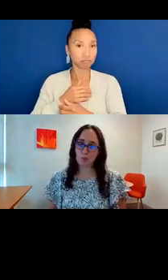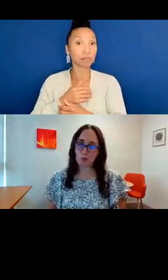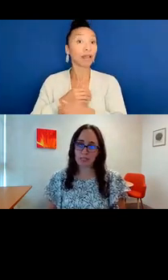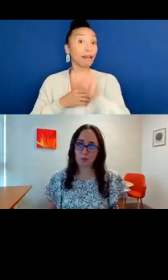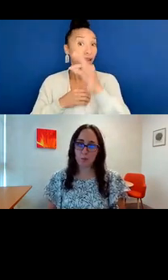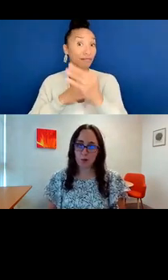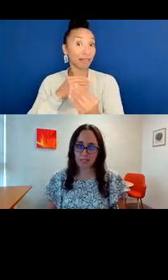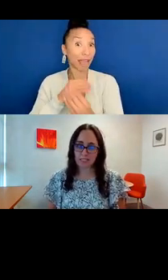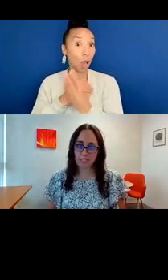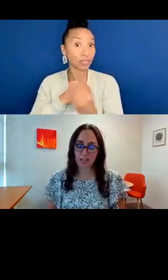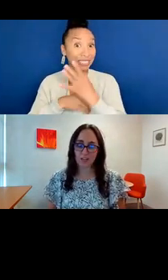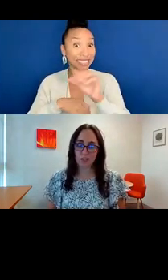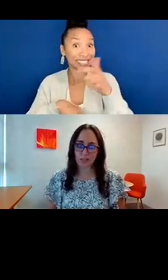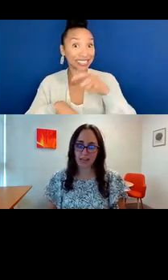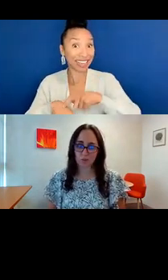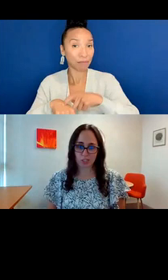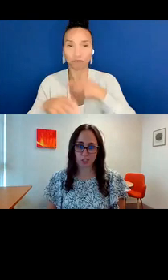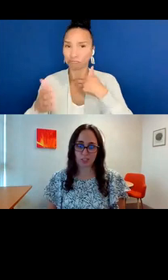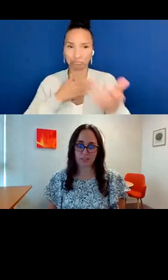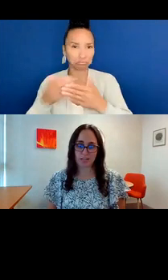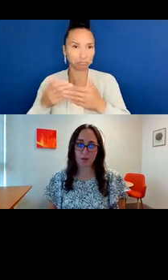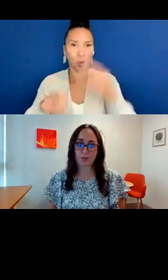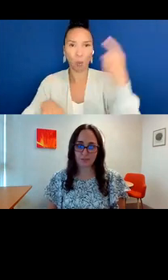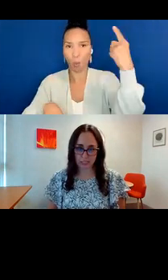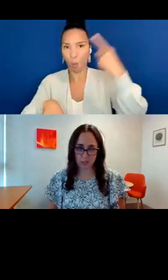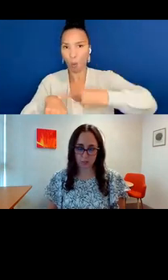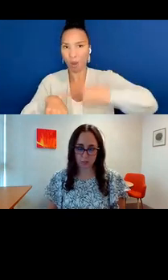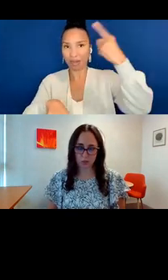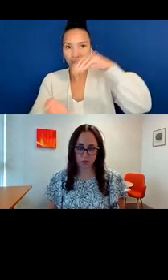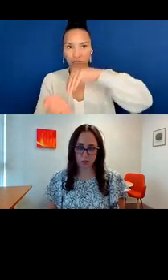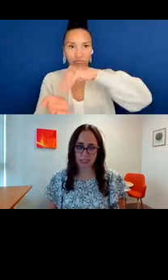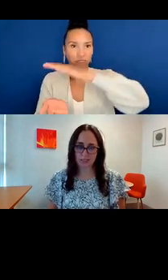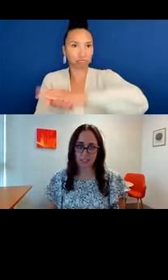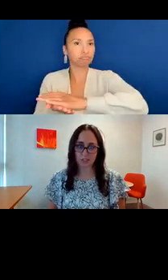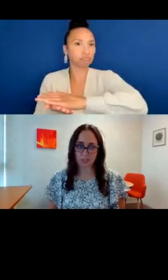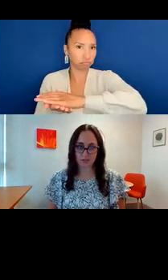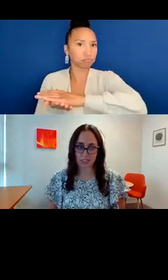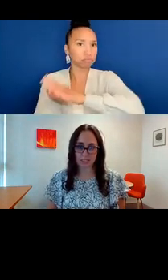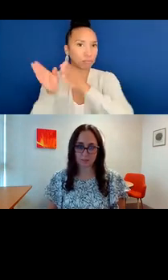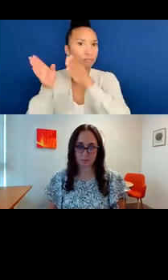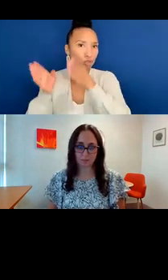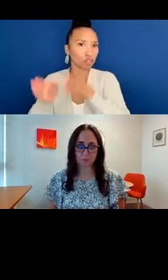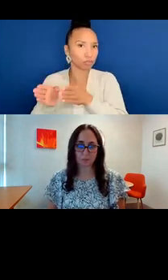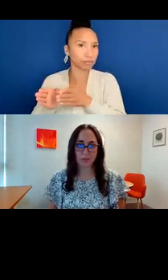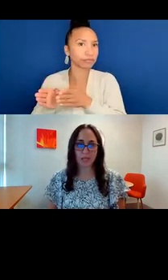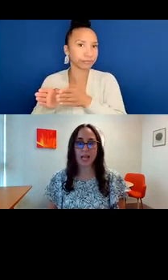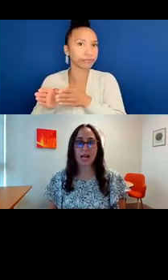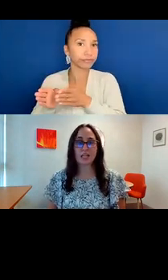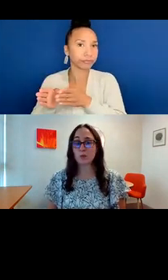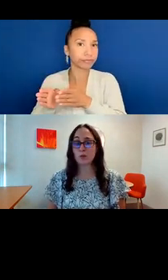You're still reporting them once under that question of how many victims received this service.